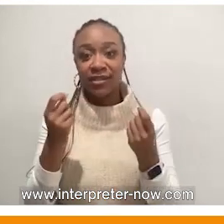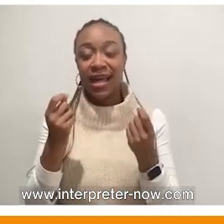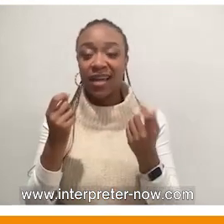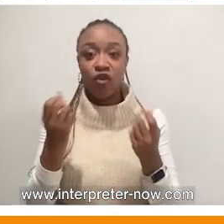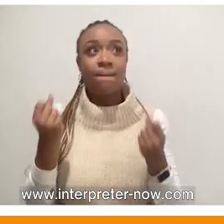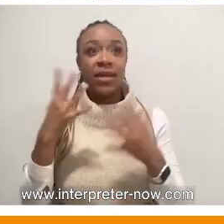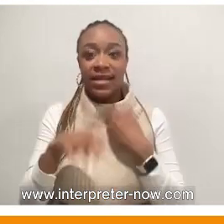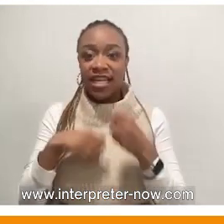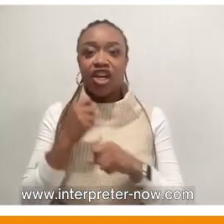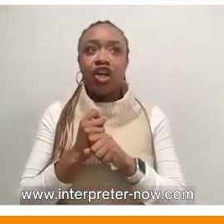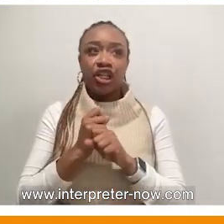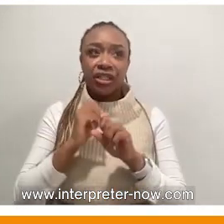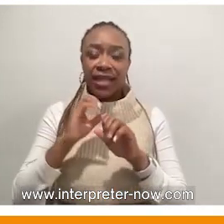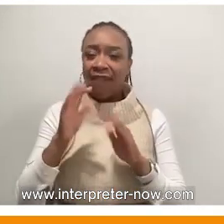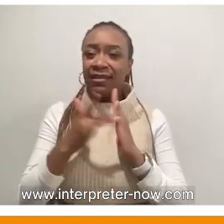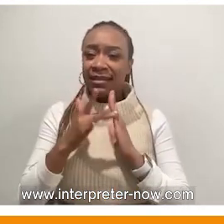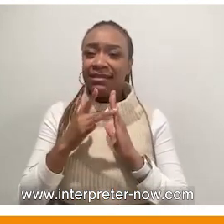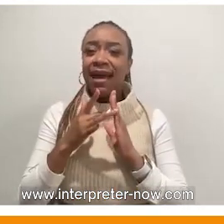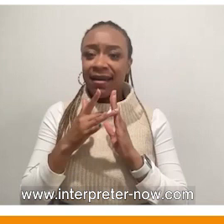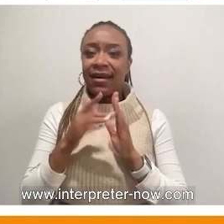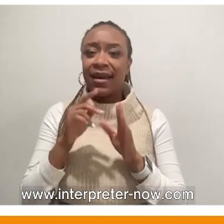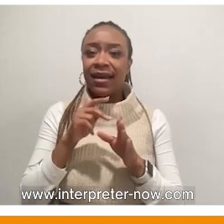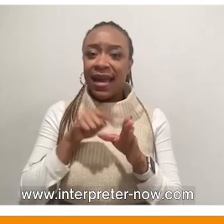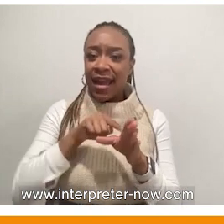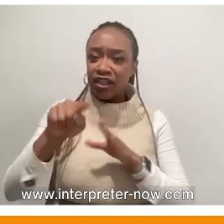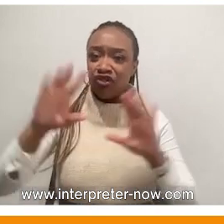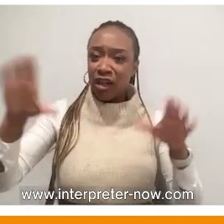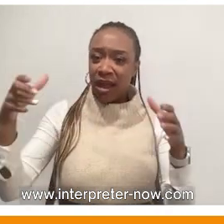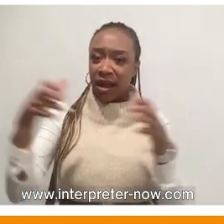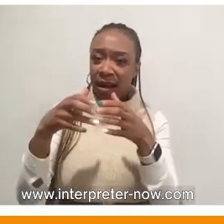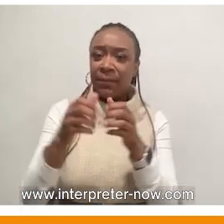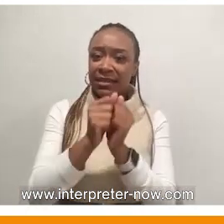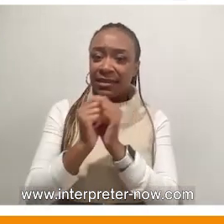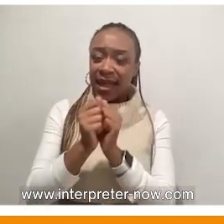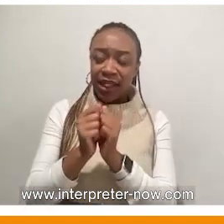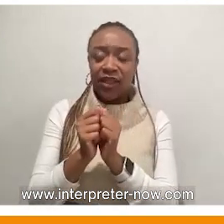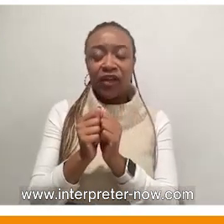of years to bring the tech industry together, to focus on solutions to diversity and inclusion.